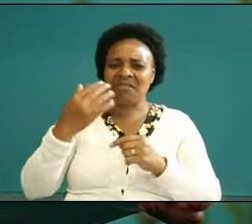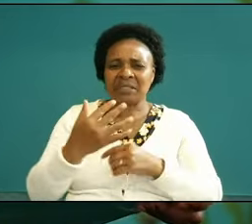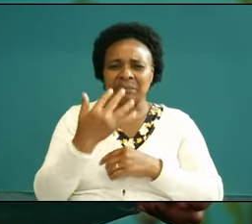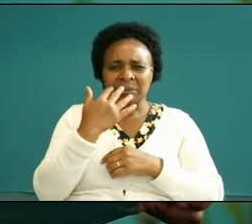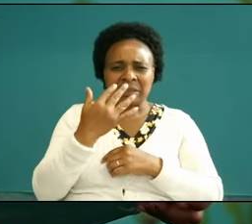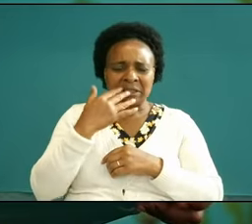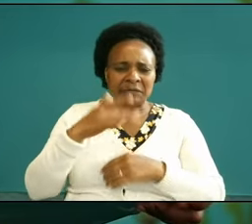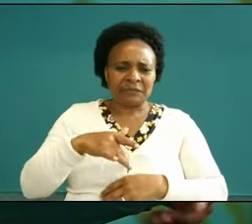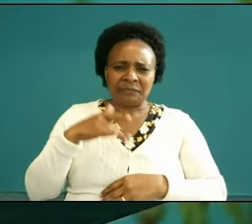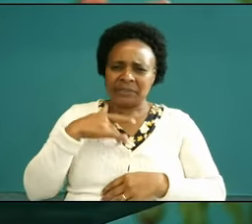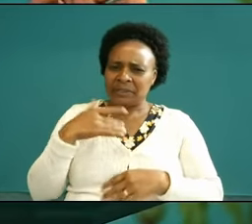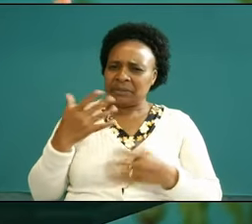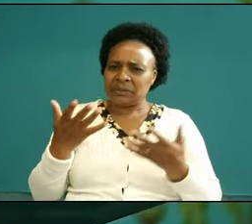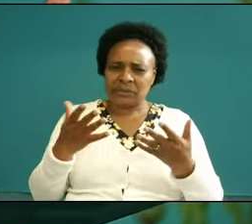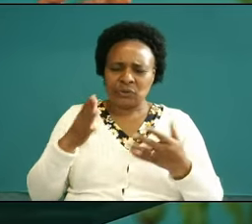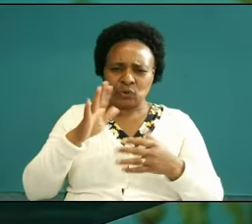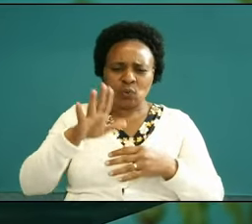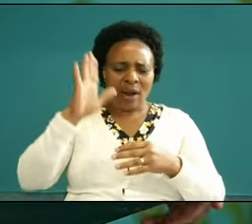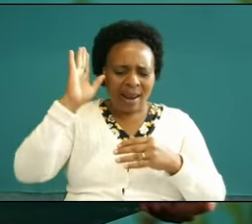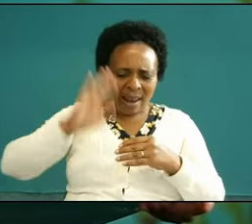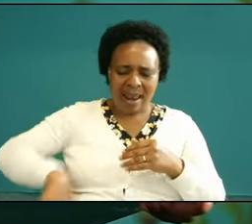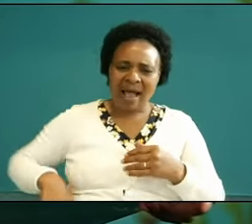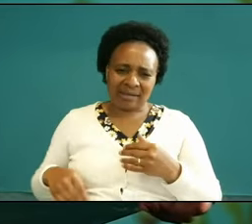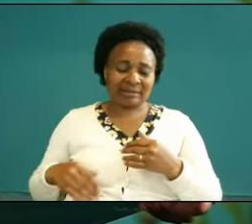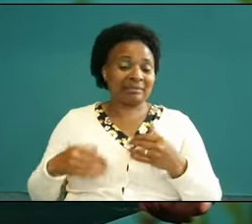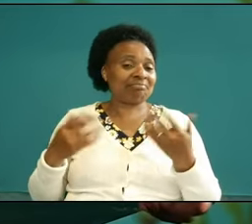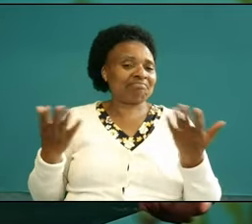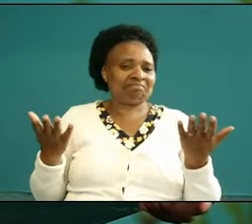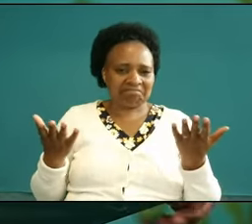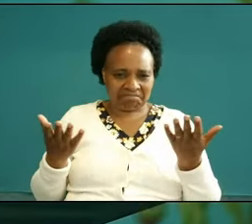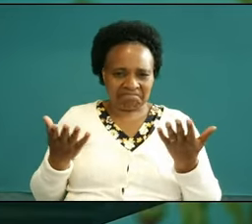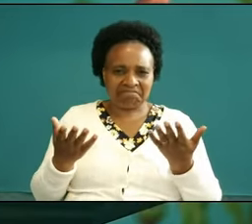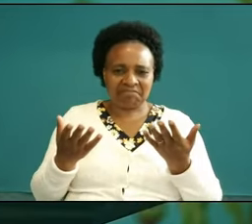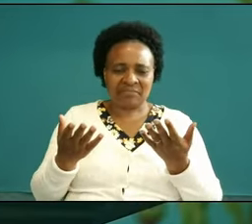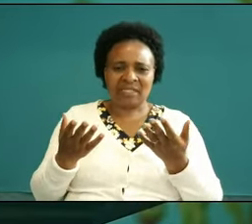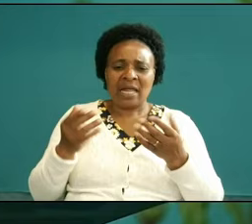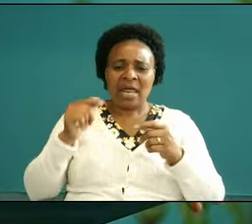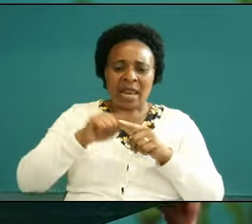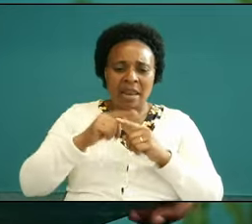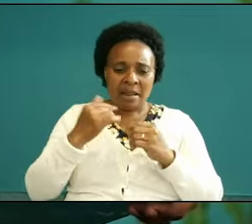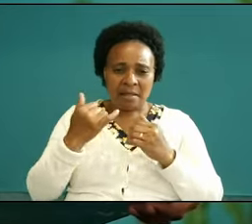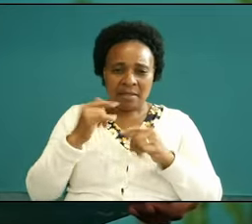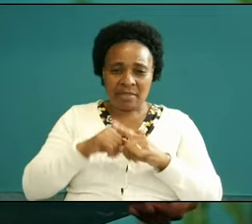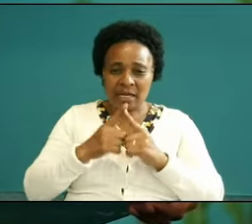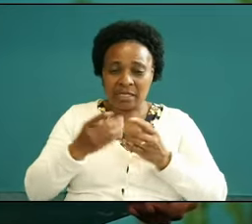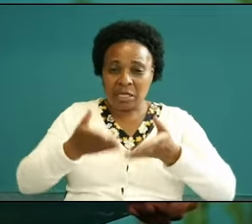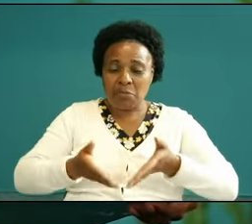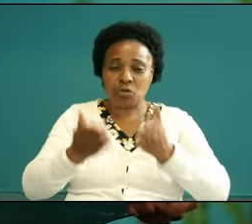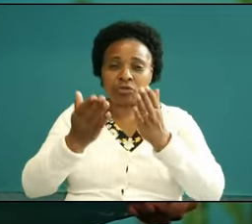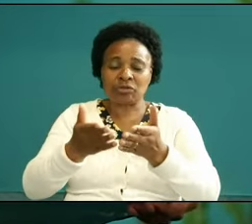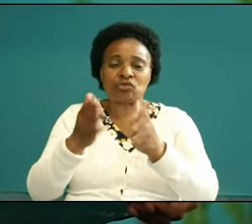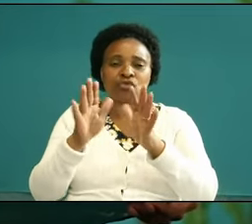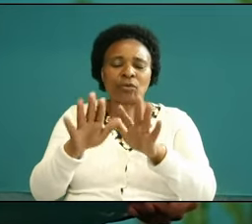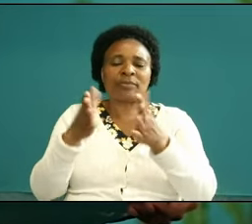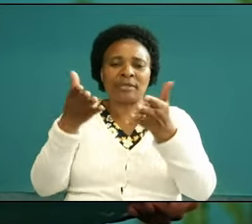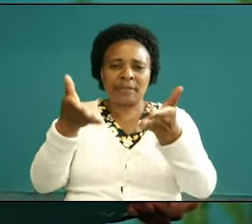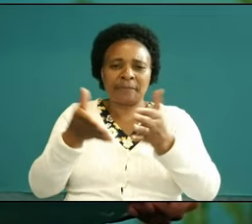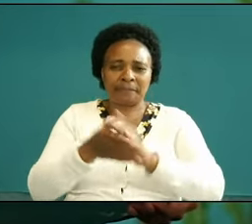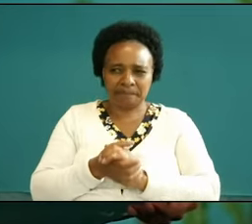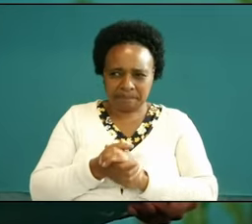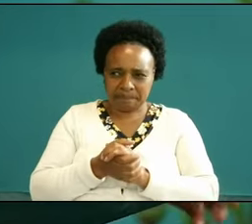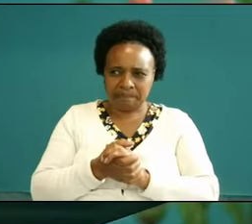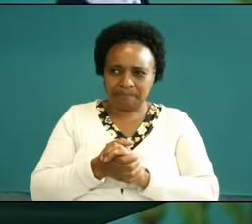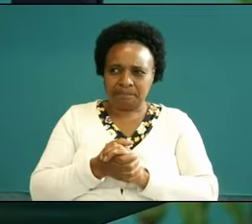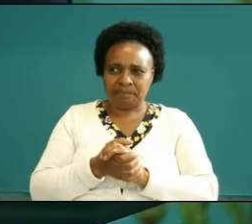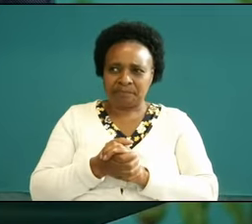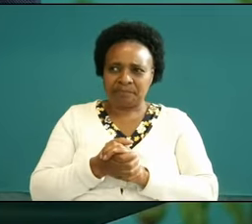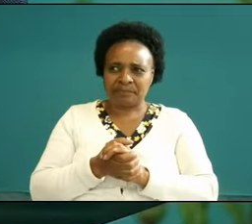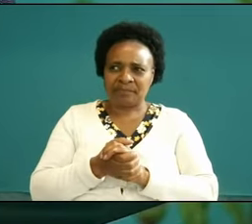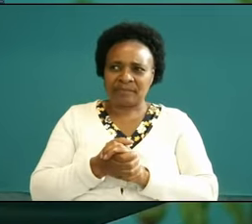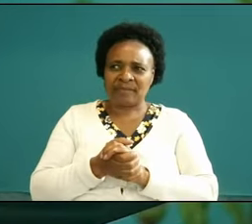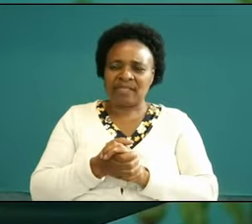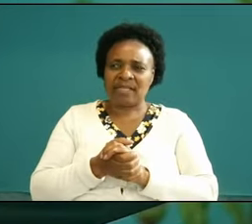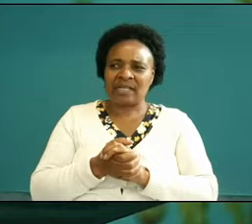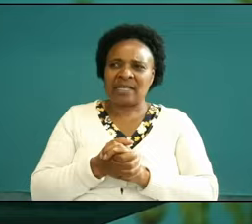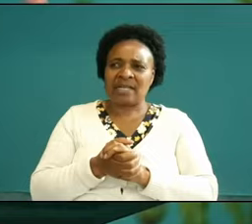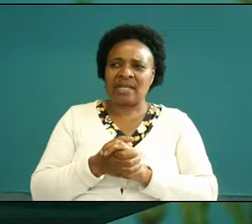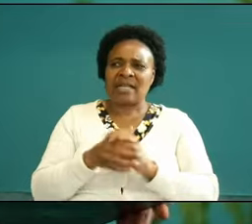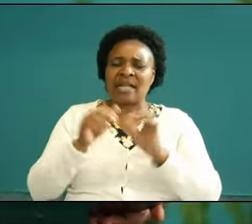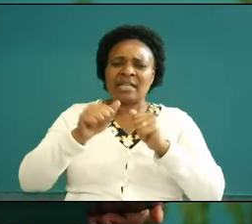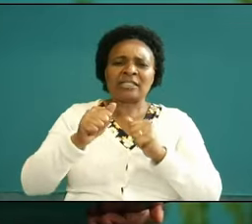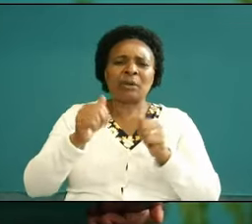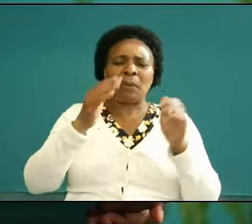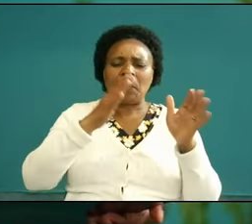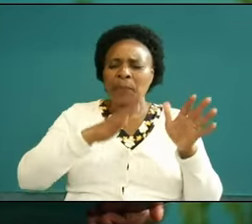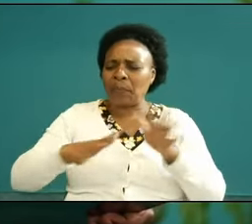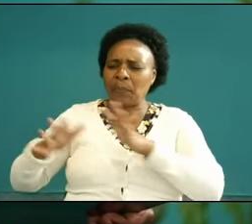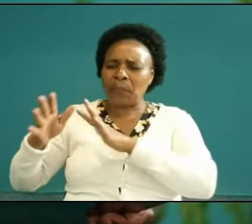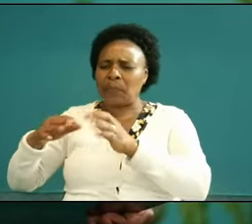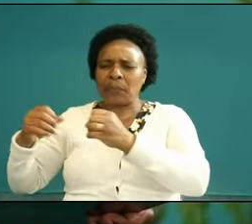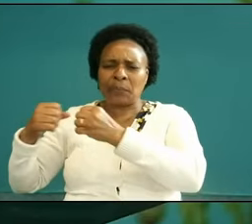like it could be your last as the boat is tossed here and there Giants are the bow of the storms